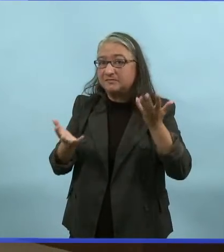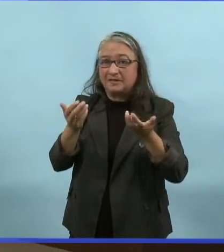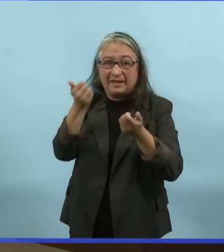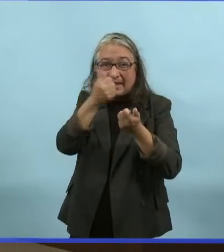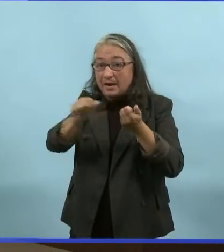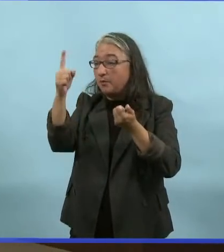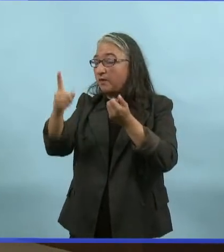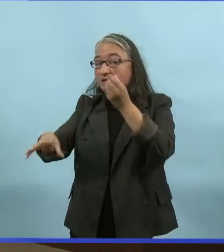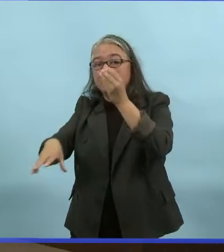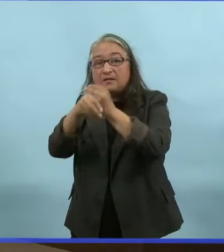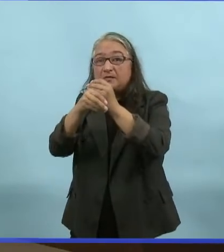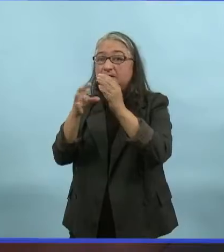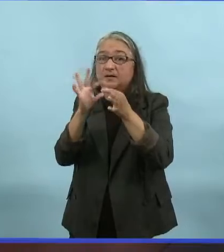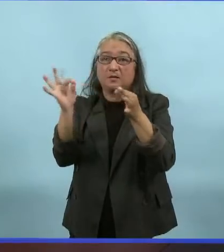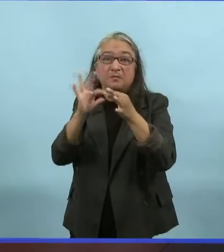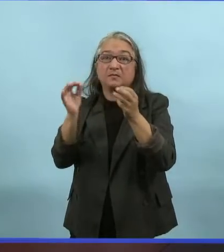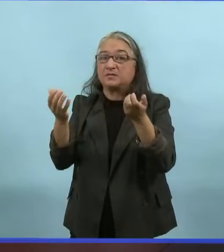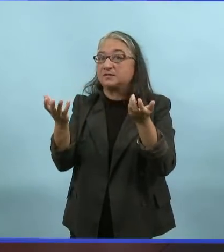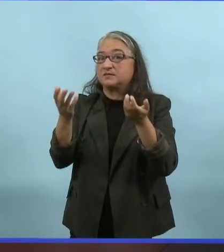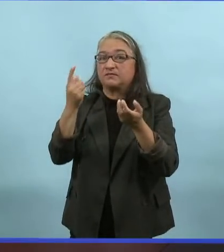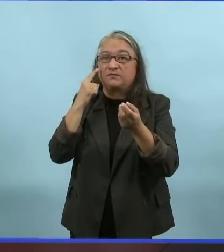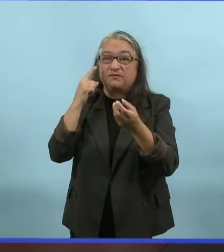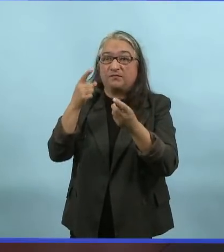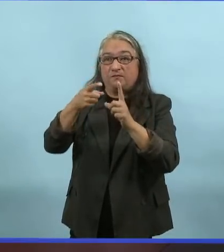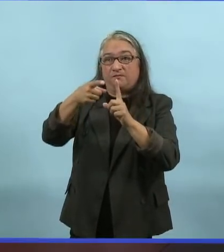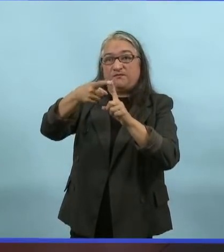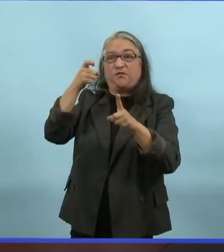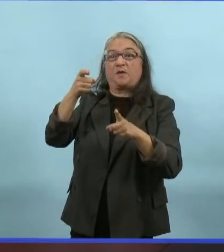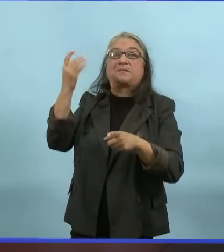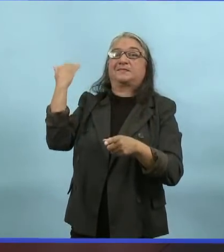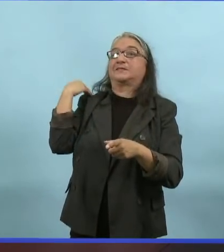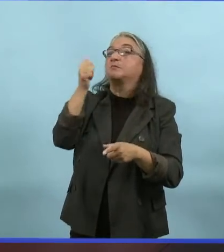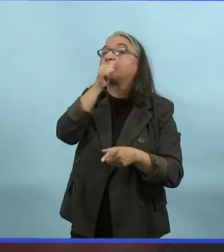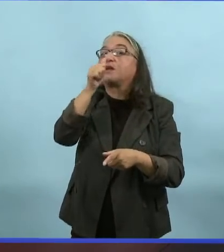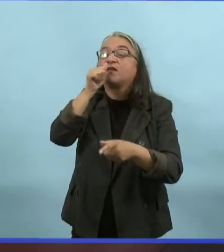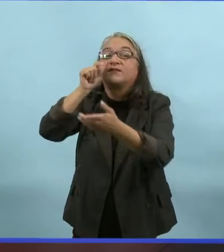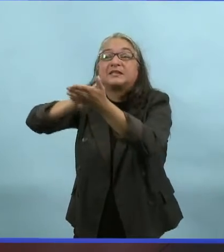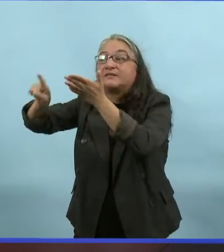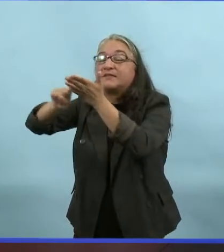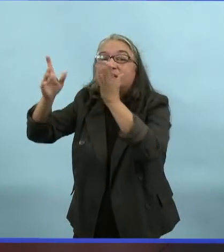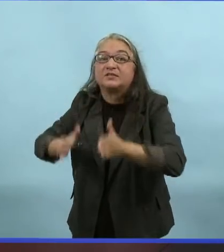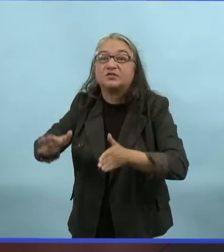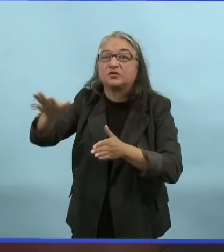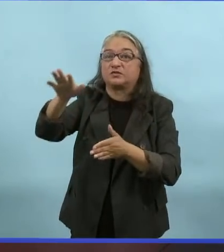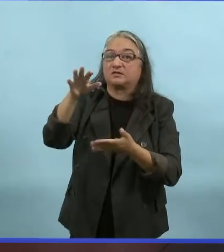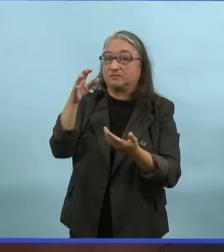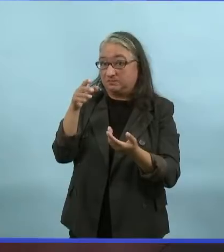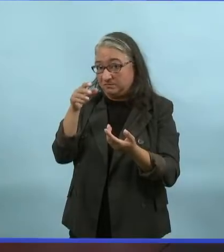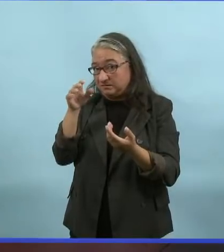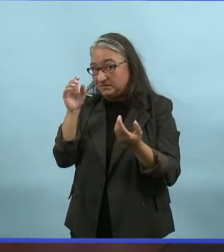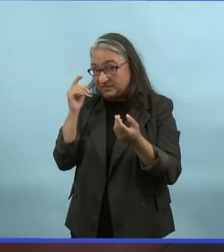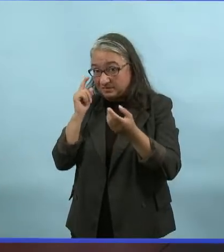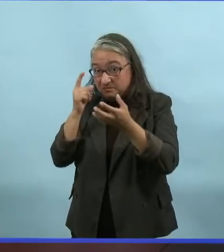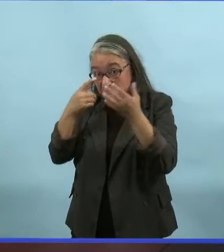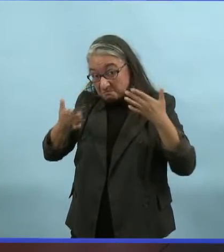of any kind you know the not necessarily being followed i've certainly had a number of of threats